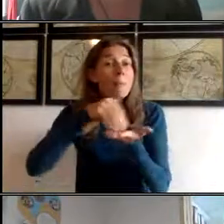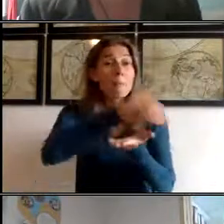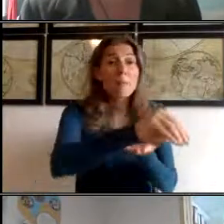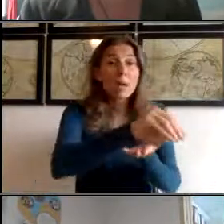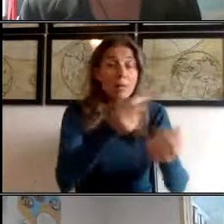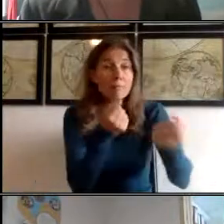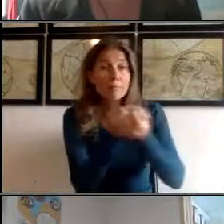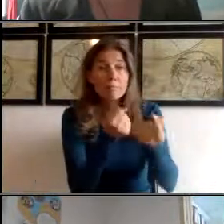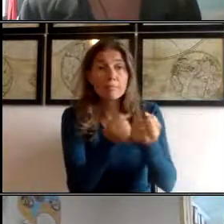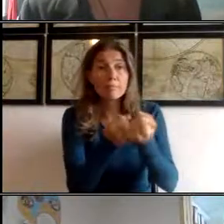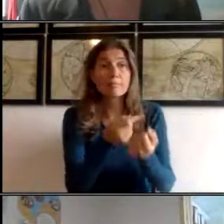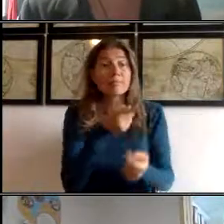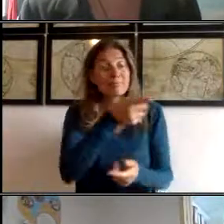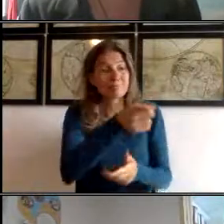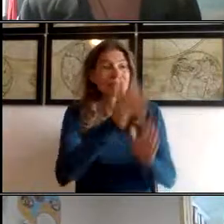that they have or know about?